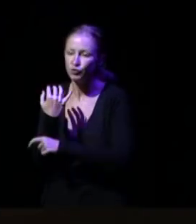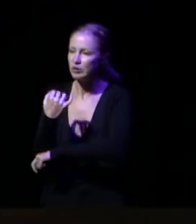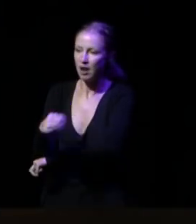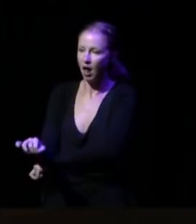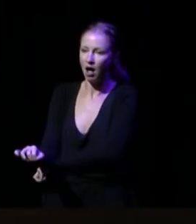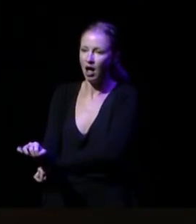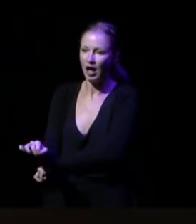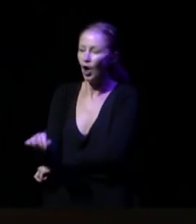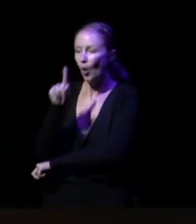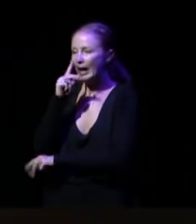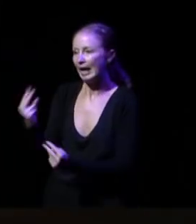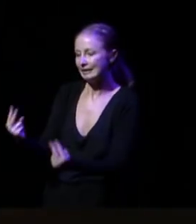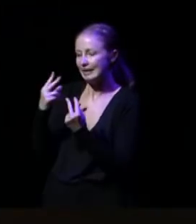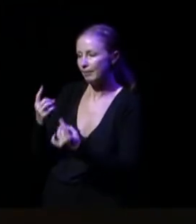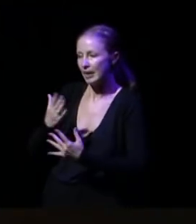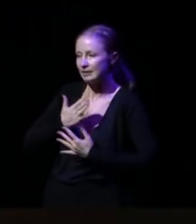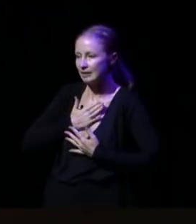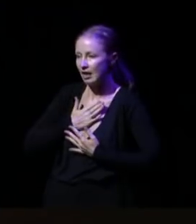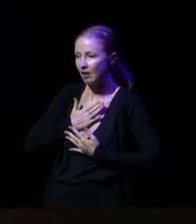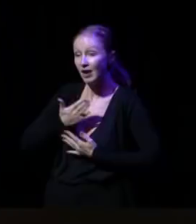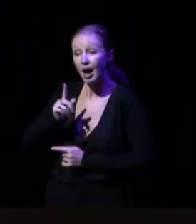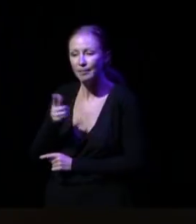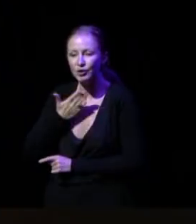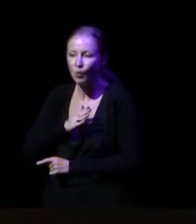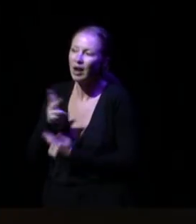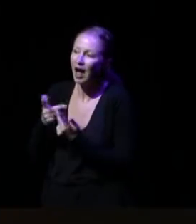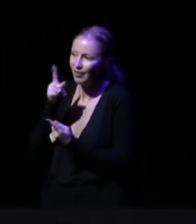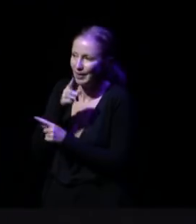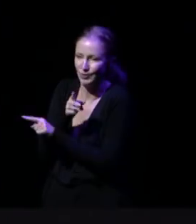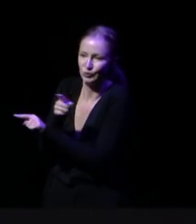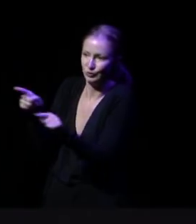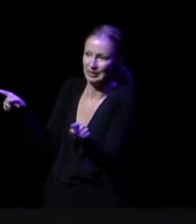about yourself even though you want other people to see it. And it was just an interesting conversation